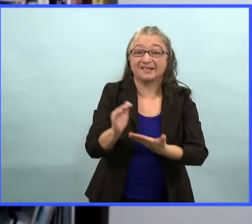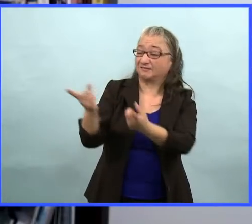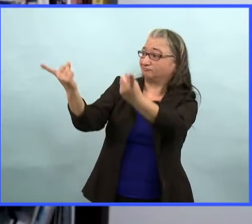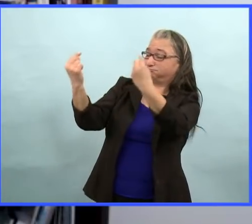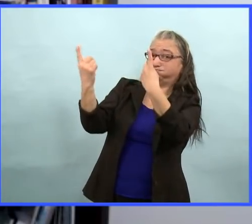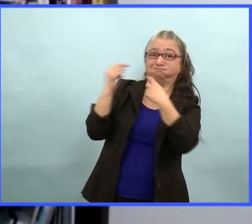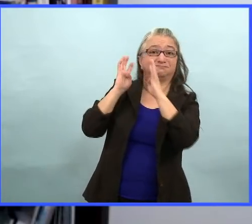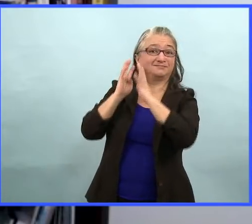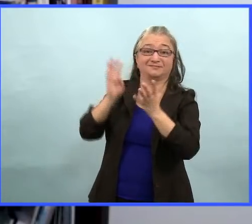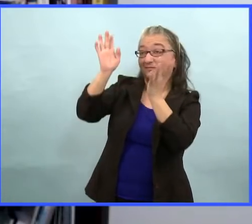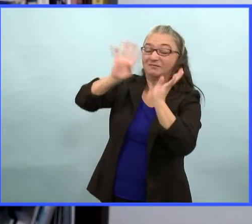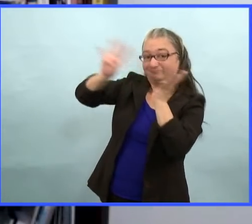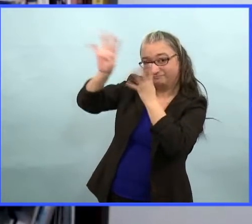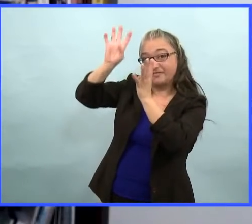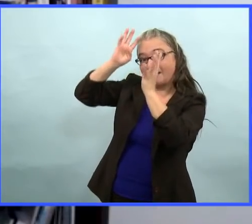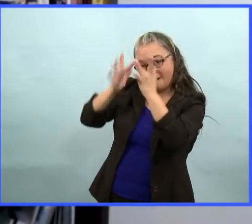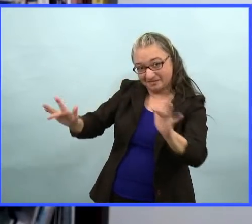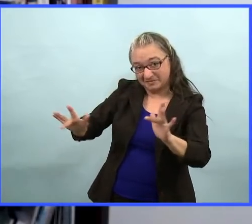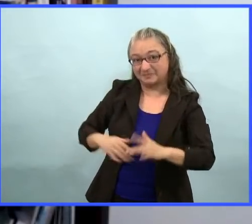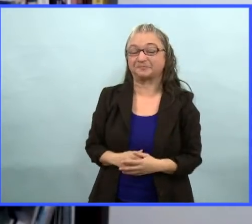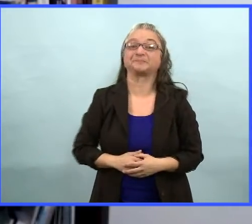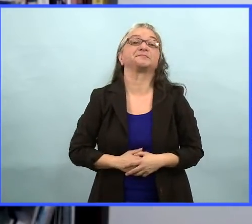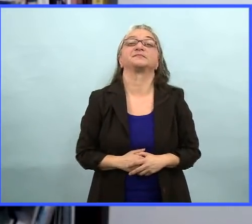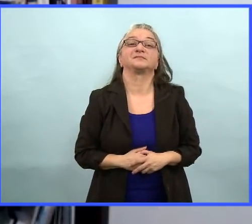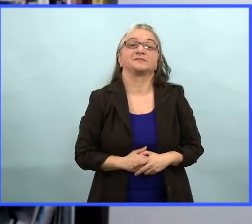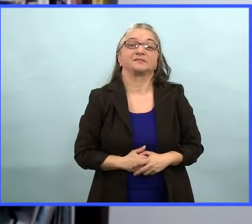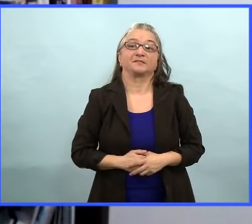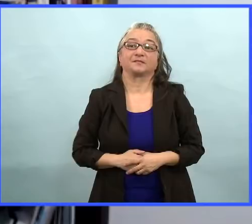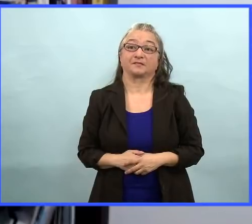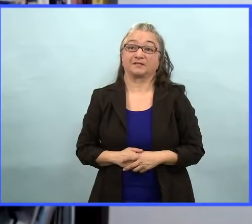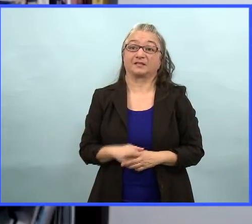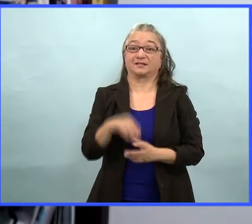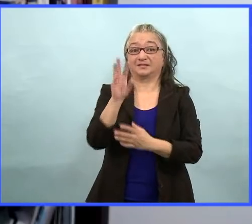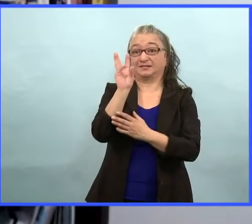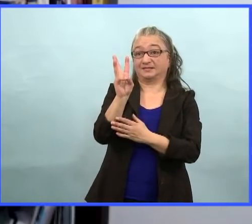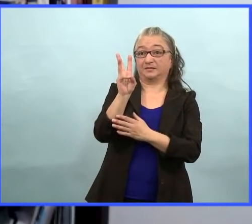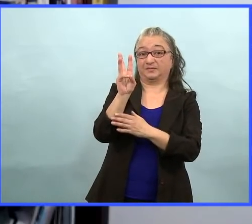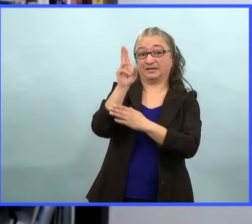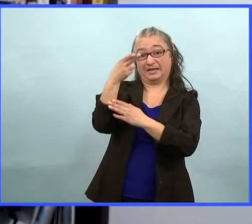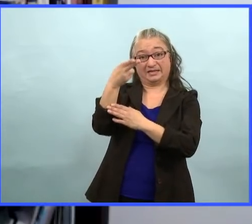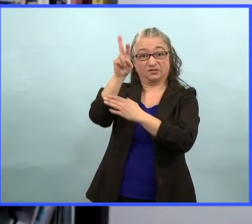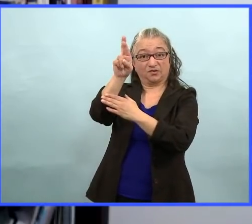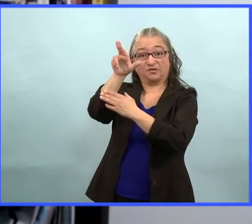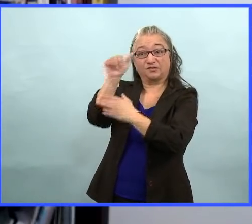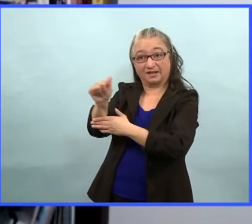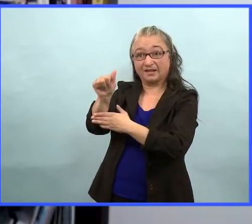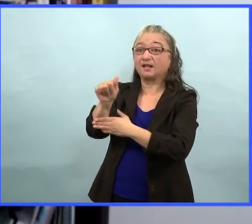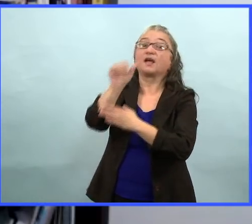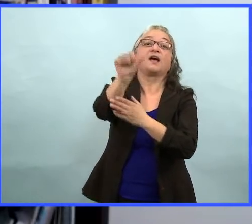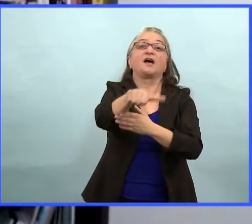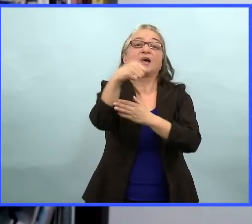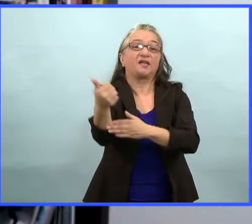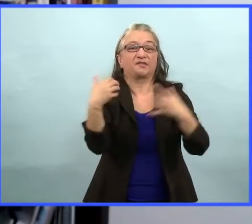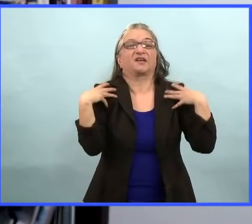are working hard to make their doses just as accessible as previous doses have been that brings